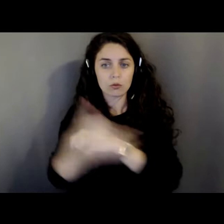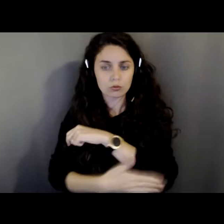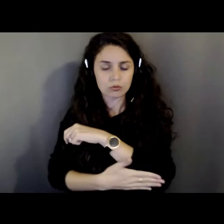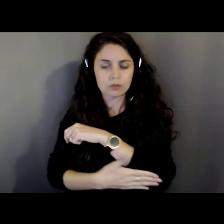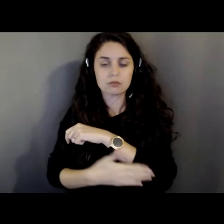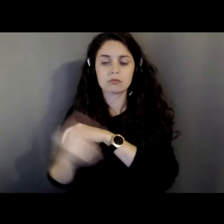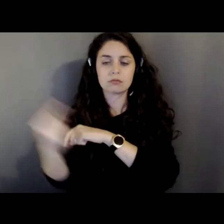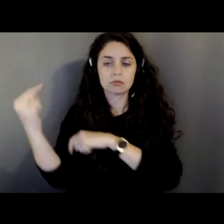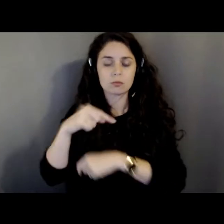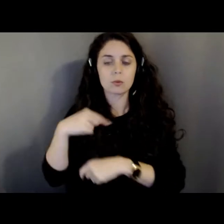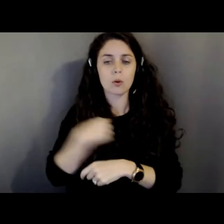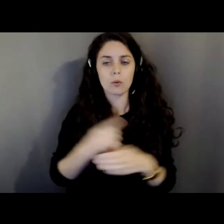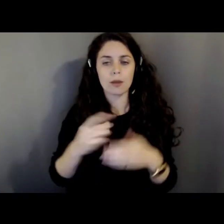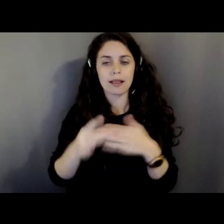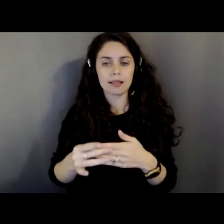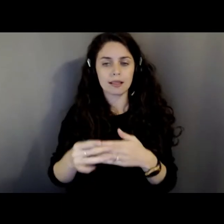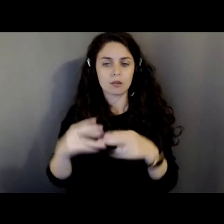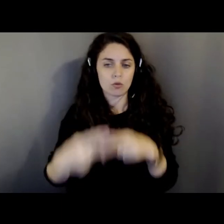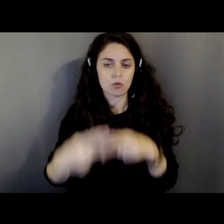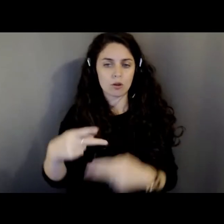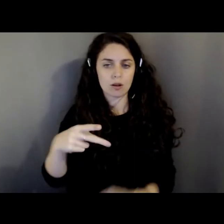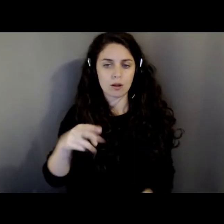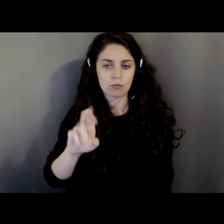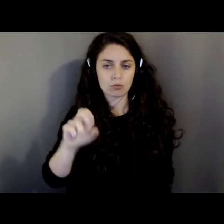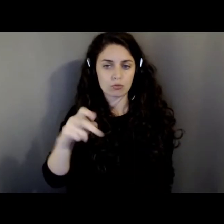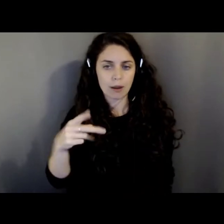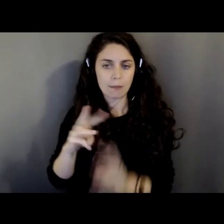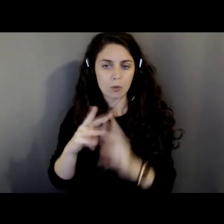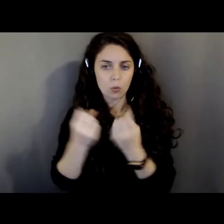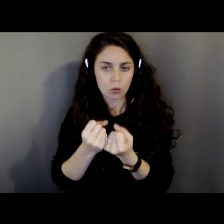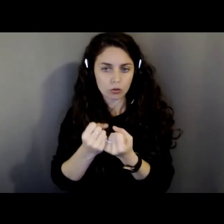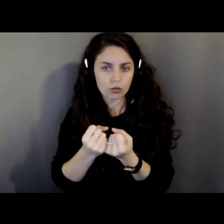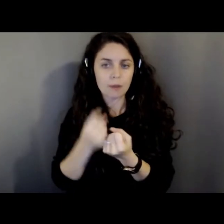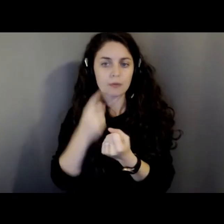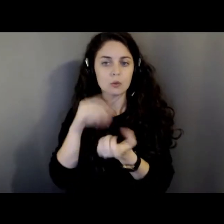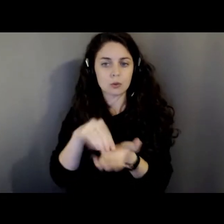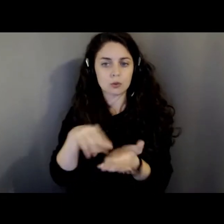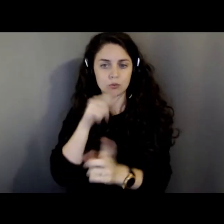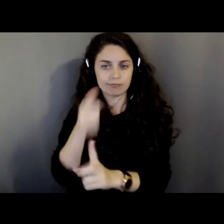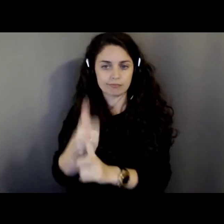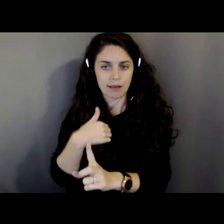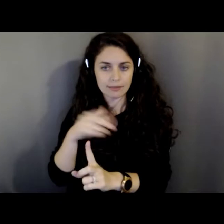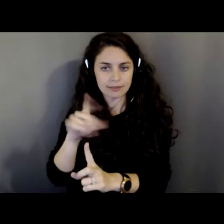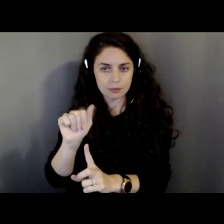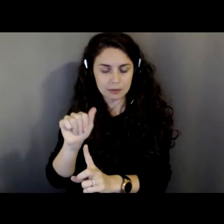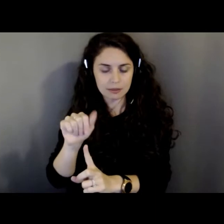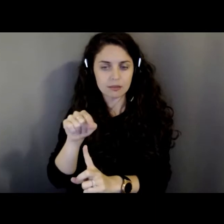call a preparatory workshop for students with disabilities. So this is in addition to all